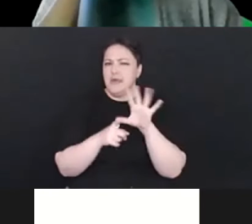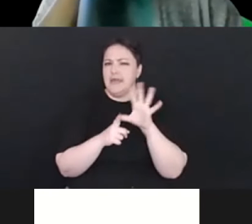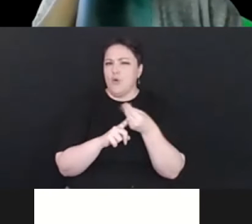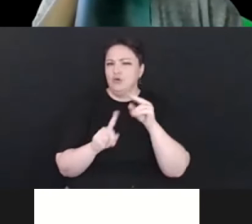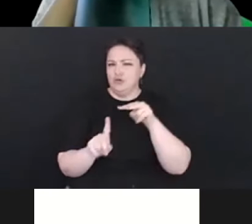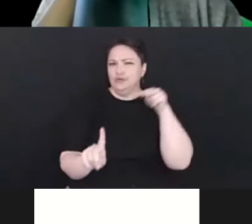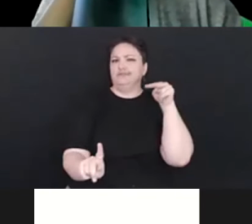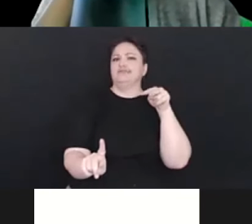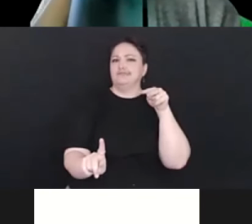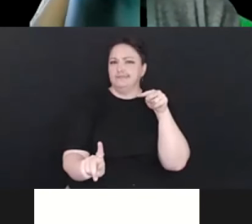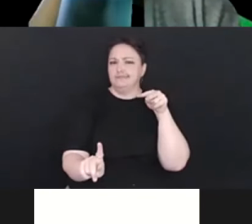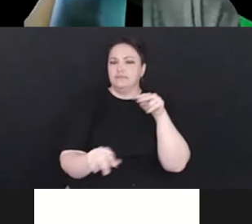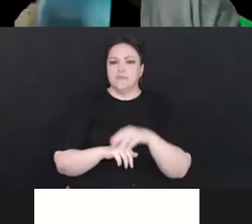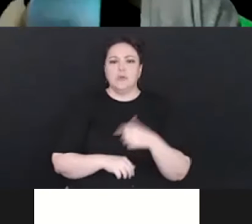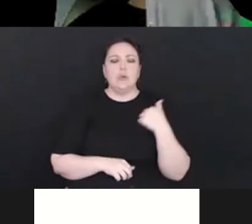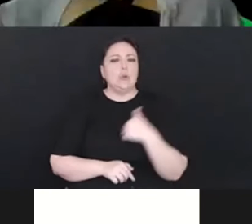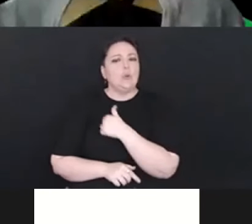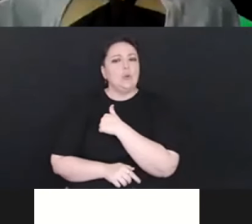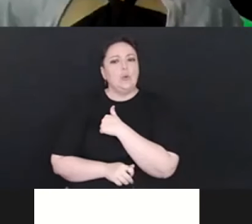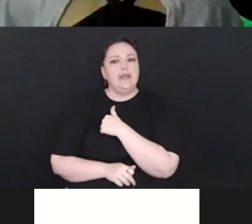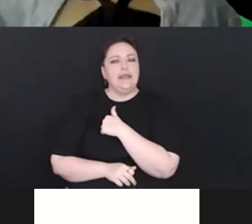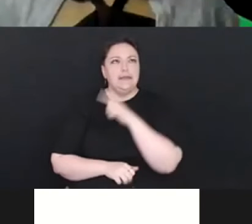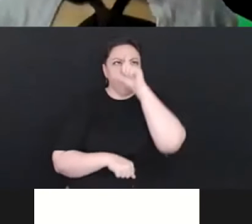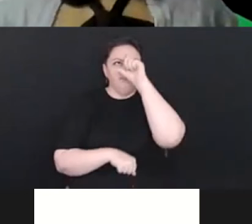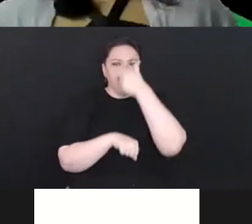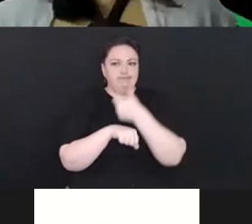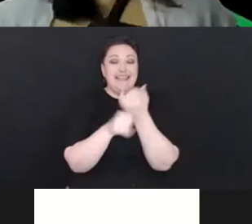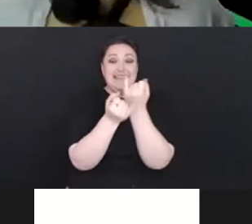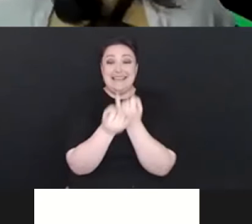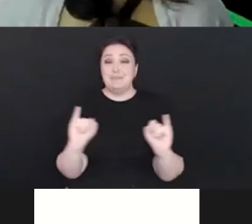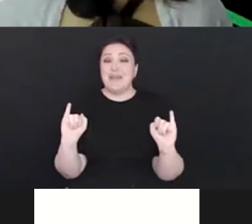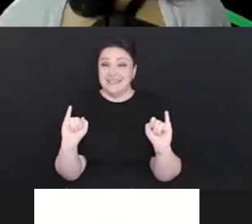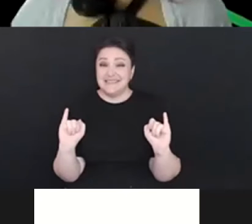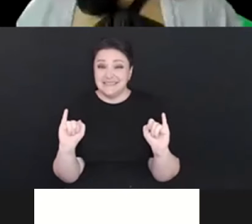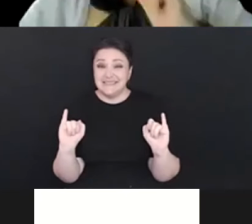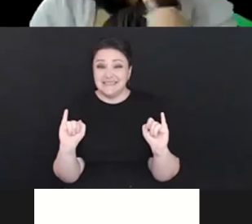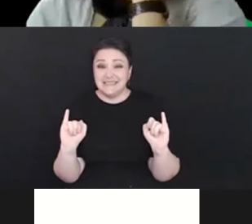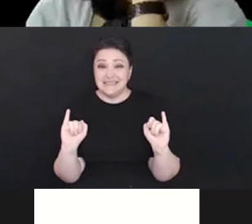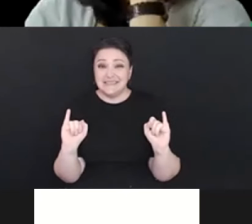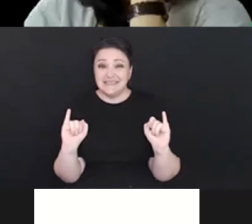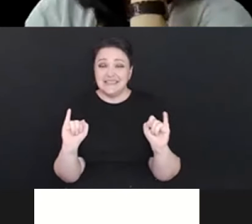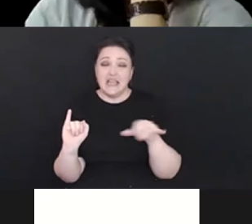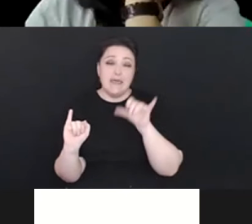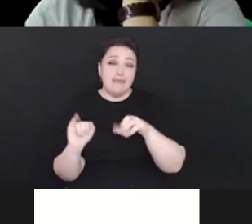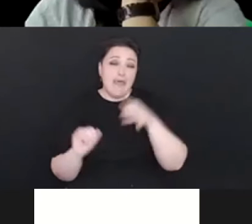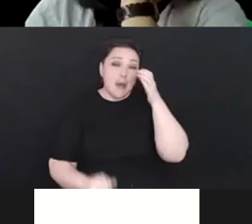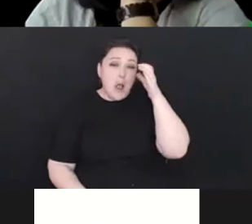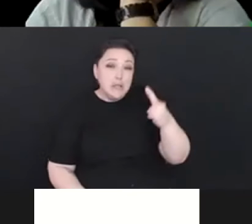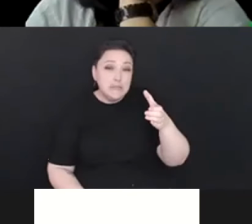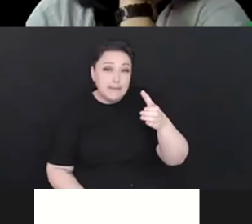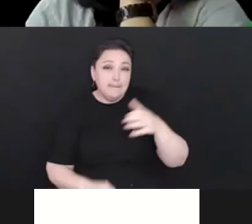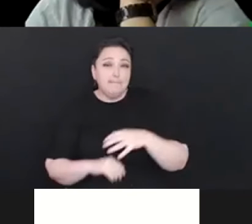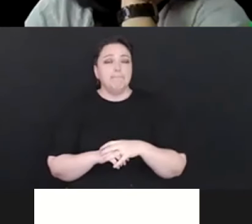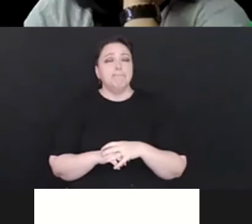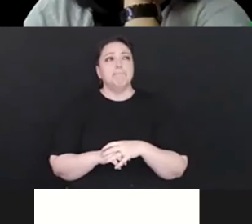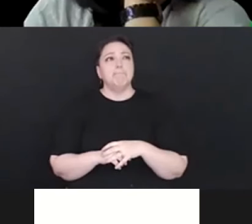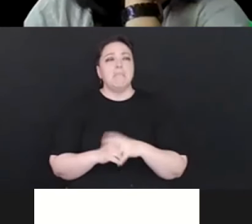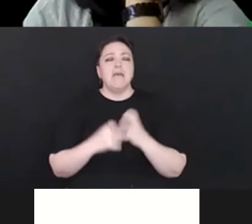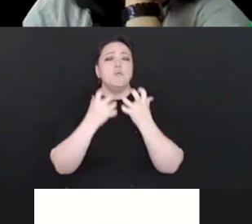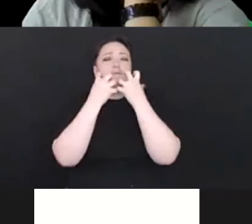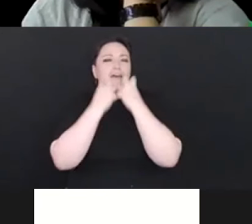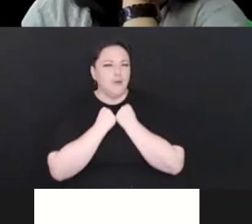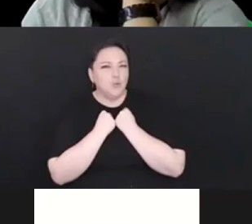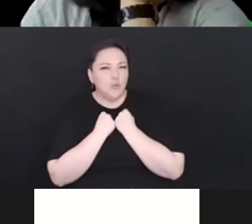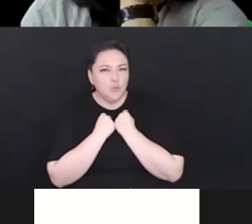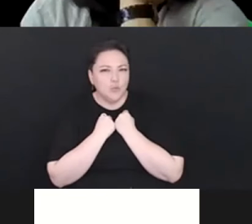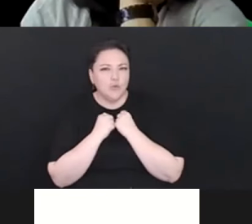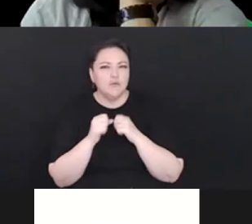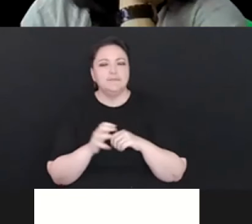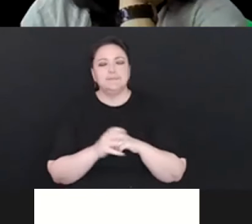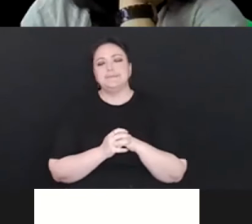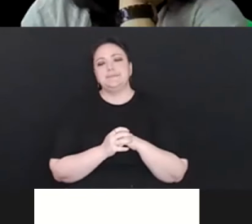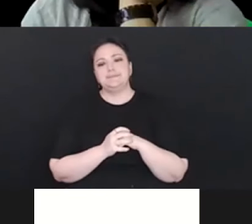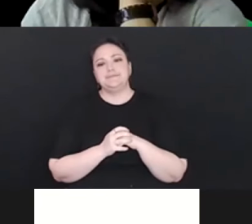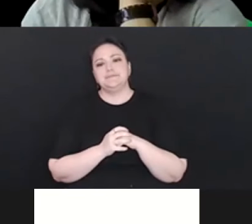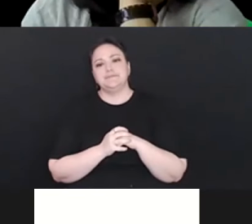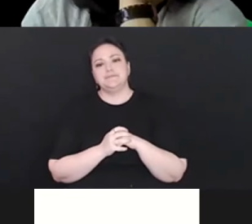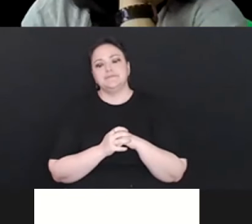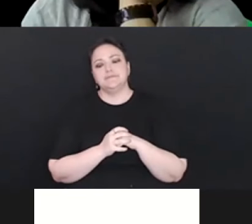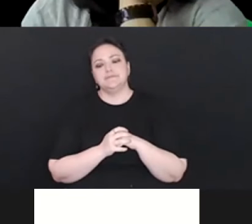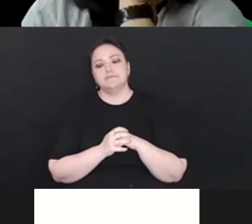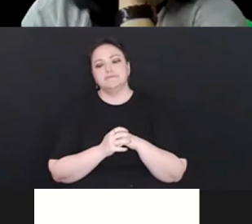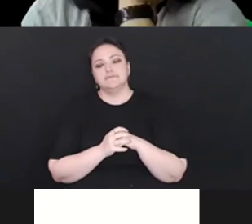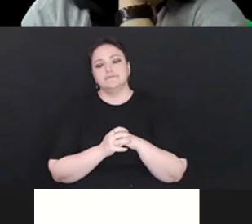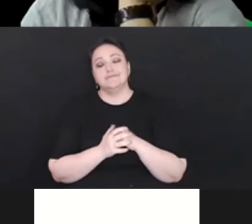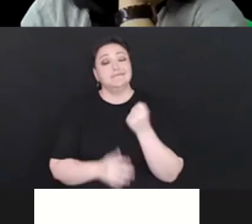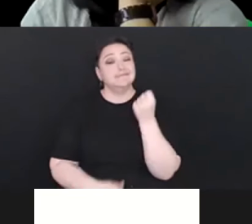we, we formulate independence as, um, of value and inside of that framework we see asking